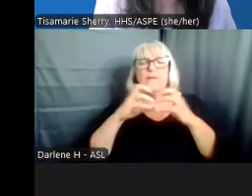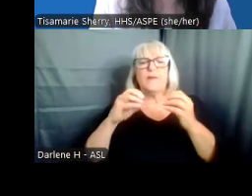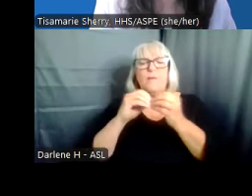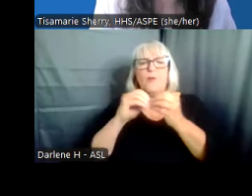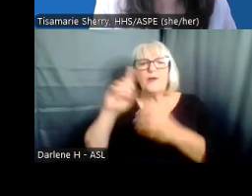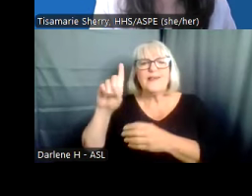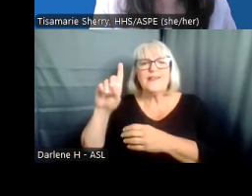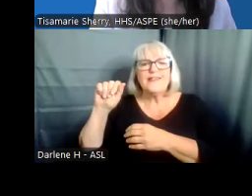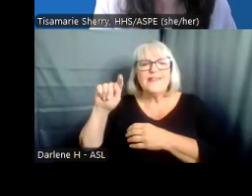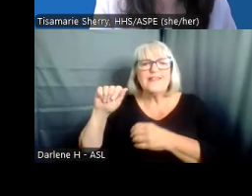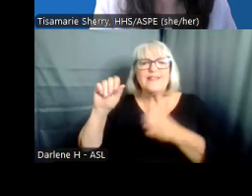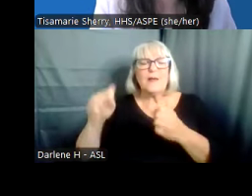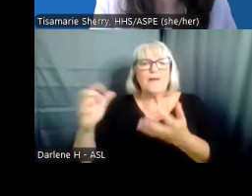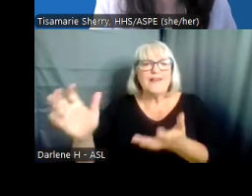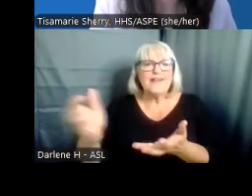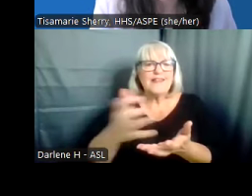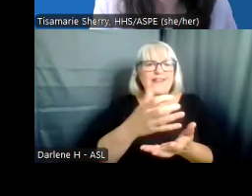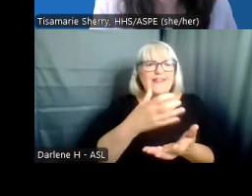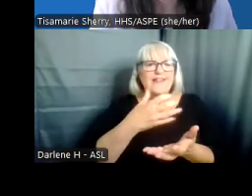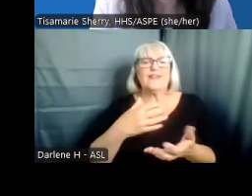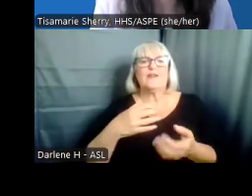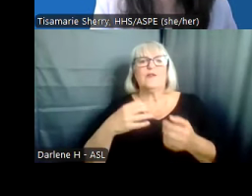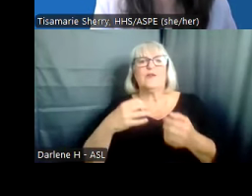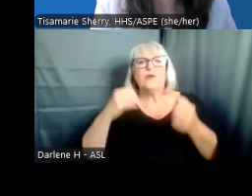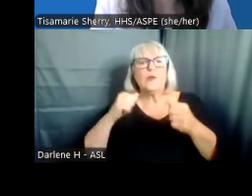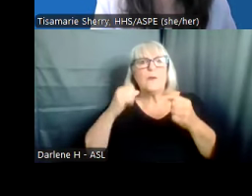can be gathered as soon as possible to inform policy decisions.